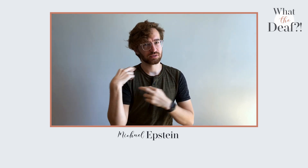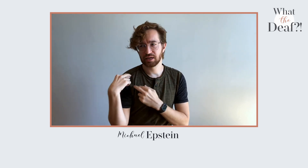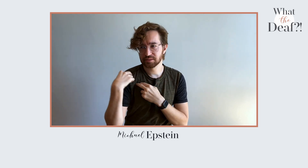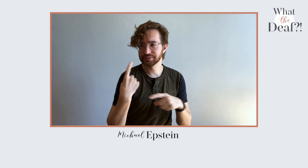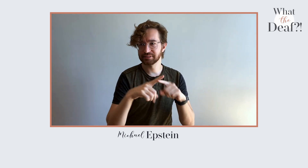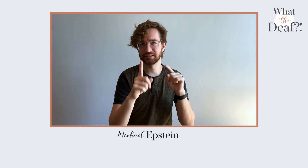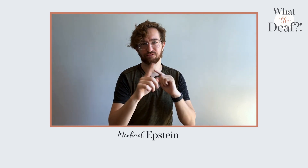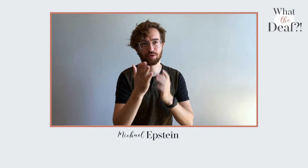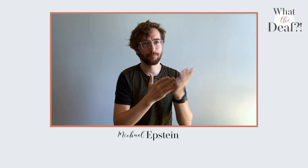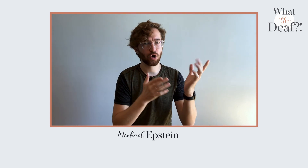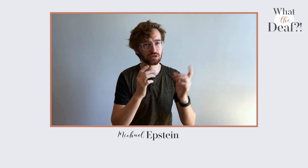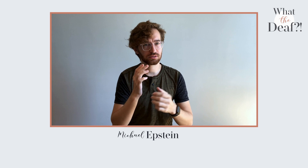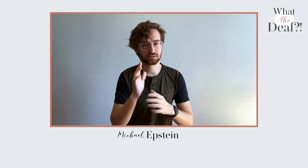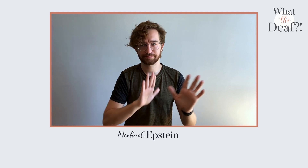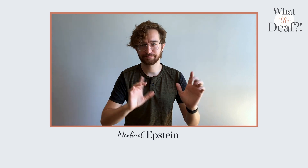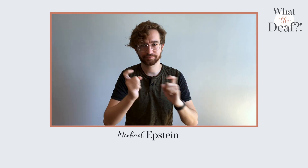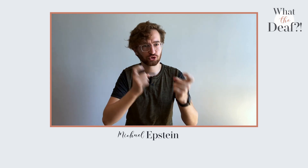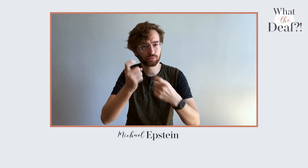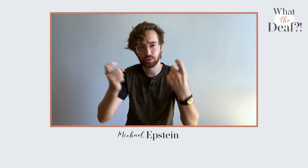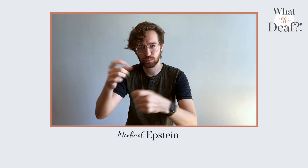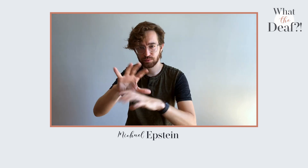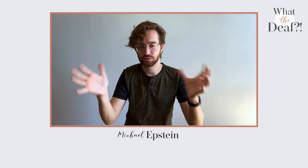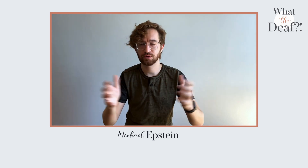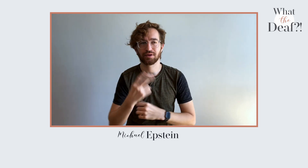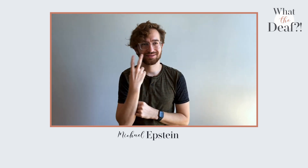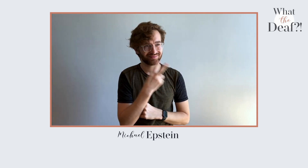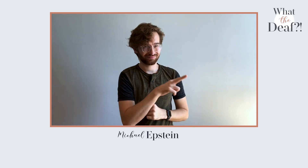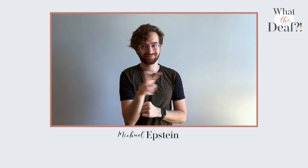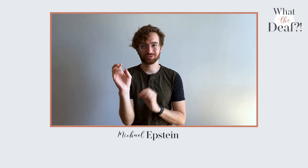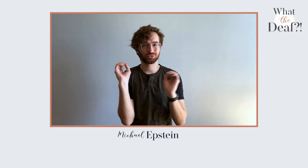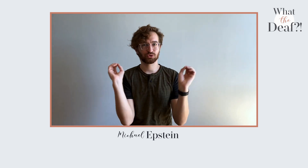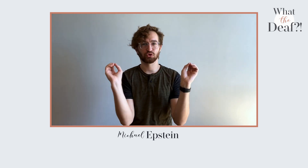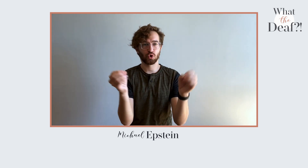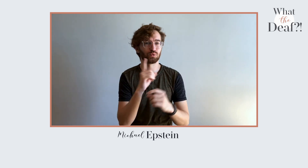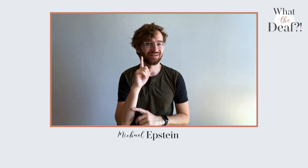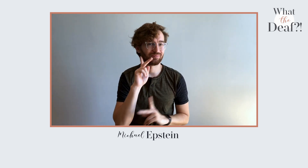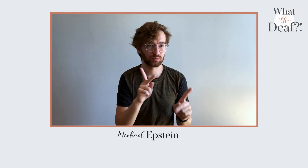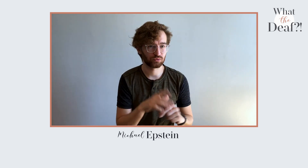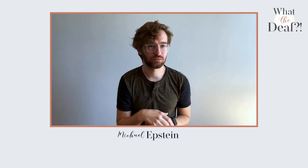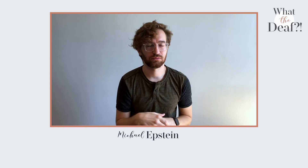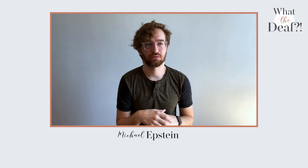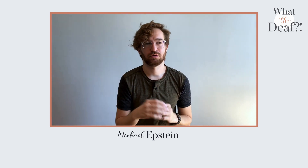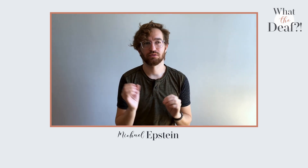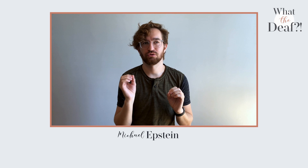working in a variety of different jobs and responsibilities contributing to the overall set, and there's no deaf people.